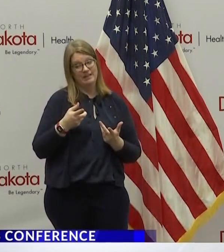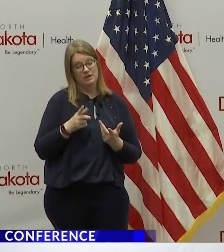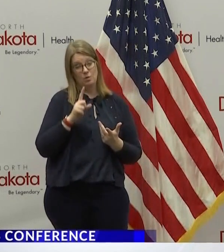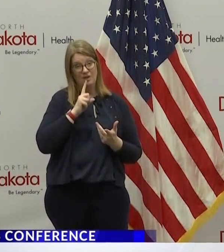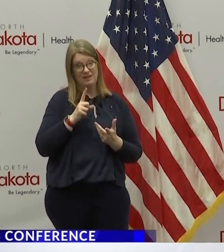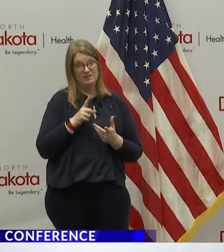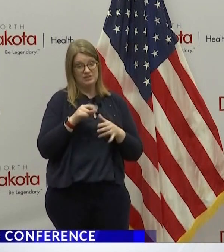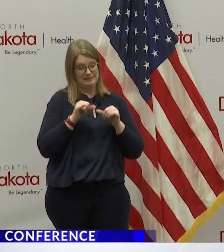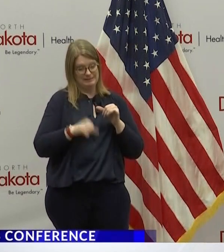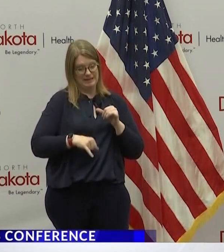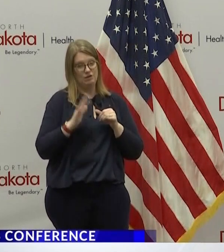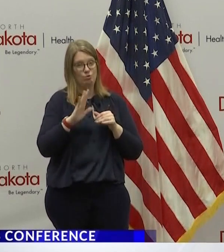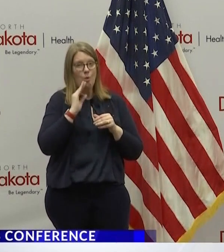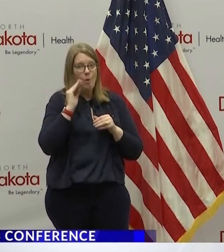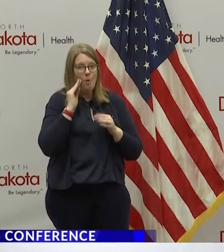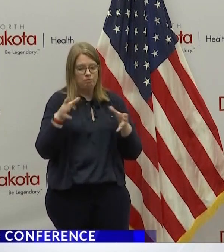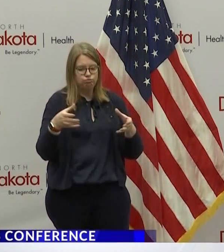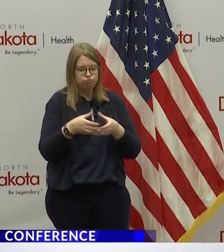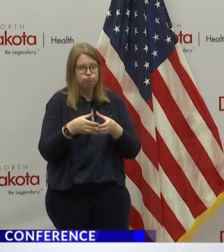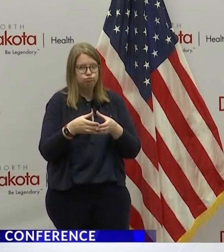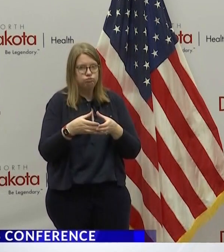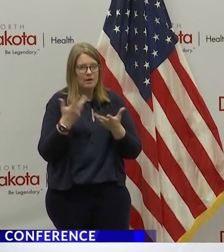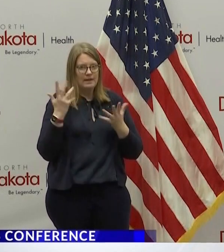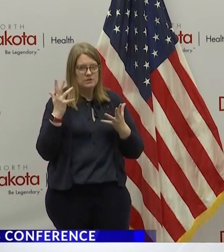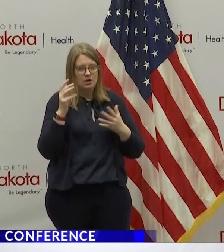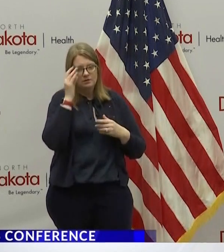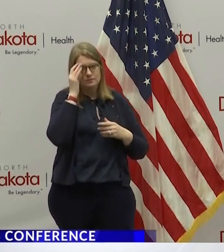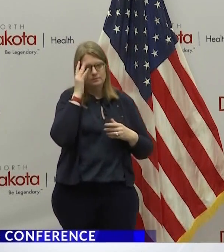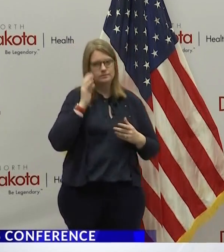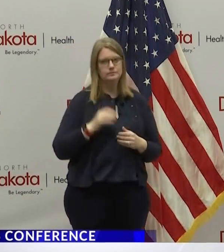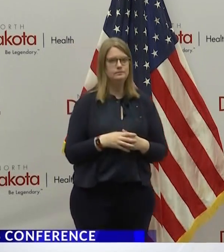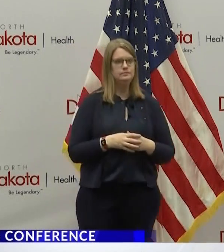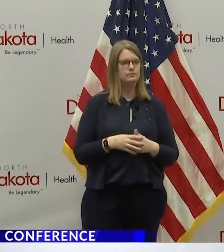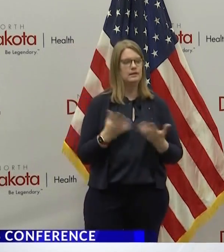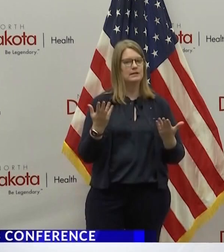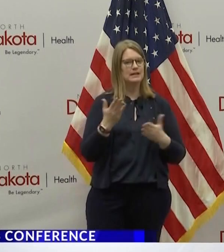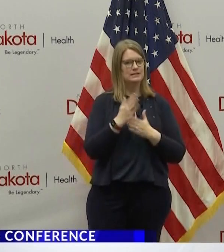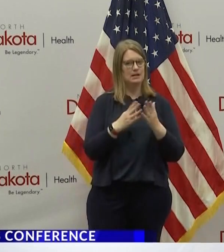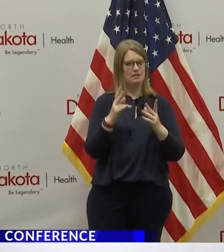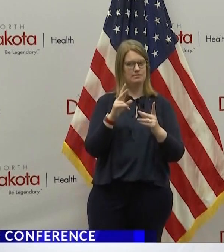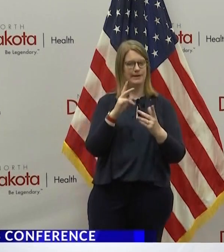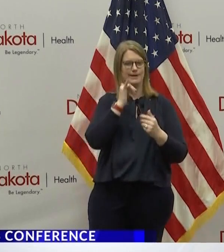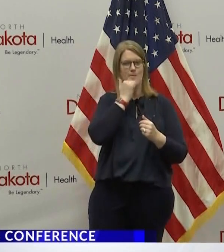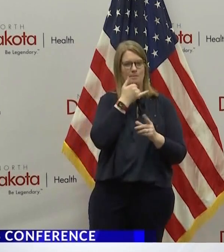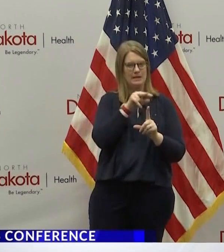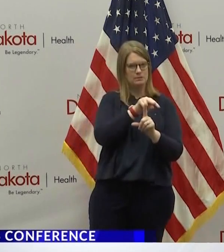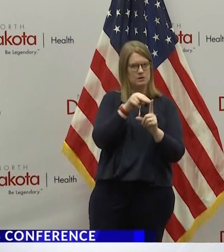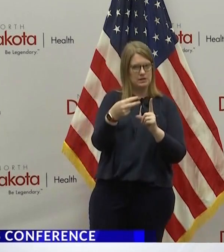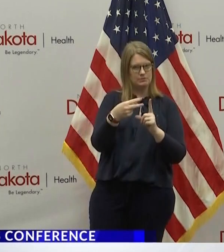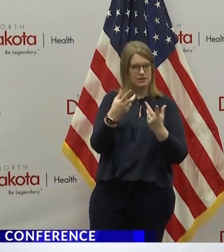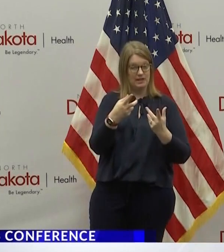CELEBRATING THANKSGIVING DIFFERENTLY THIS YEAR.